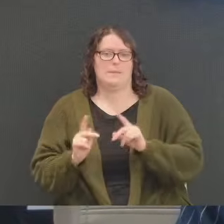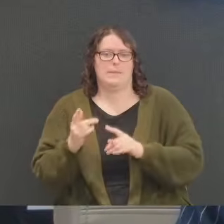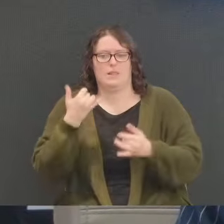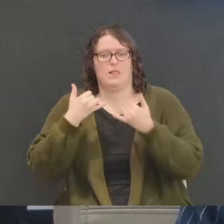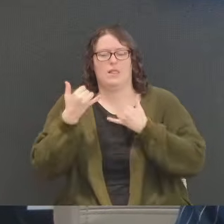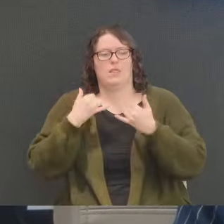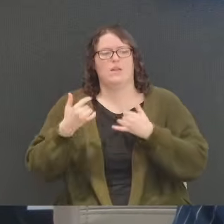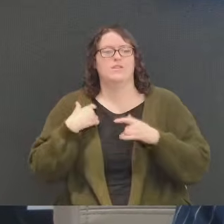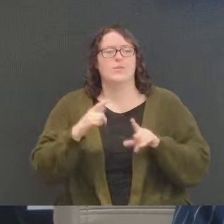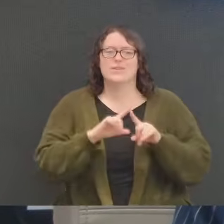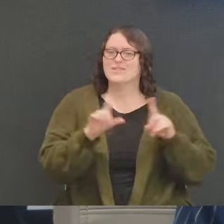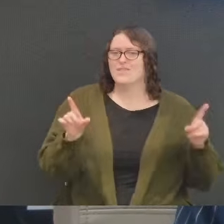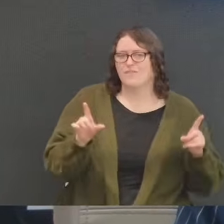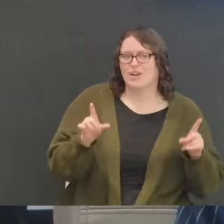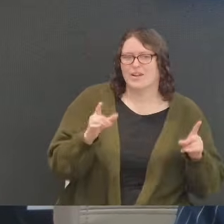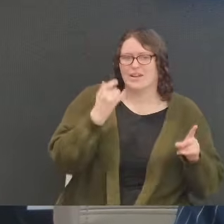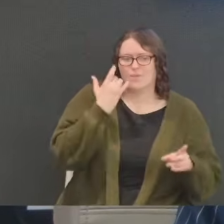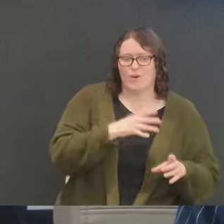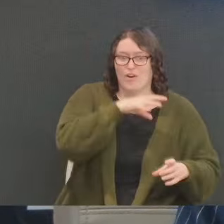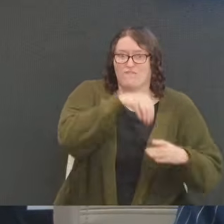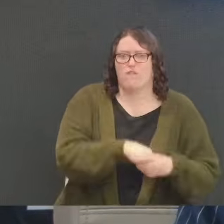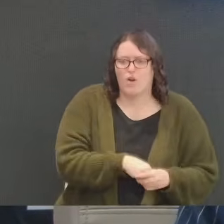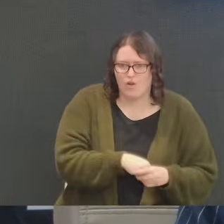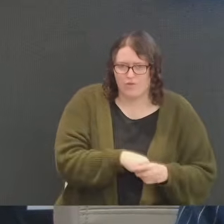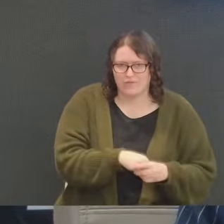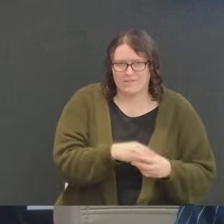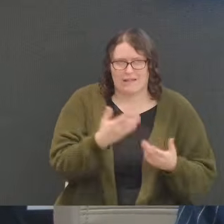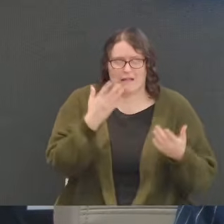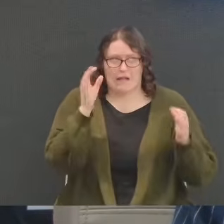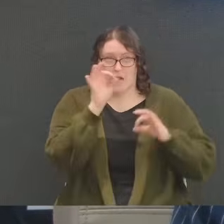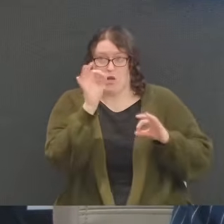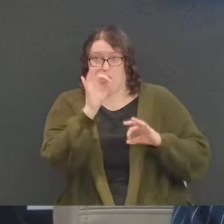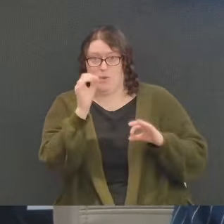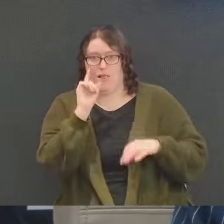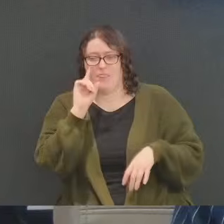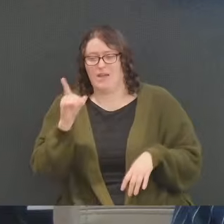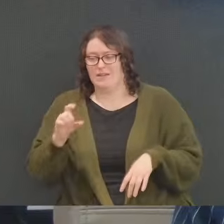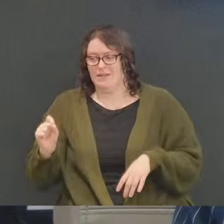Okay. So, that's I had no idea that, you know, I thought DDS owns the building and we have nothing